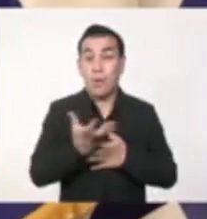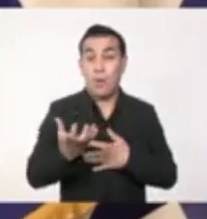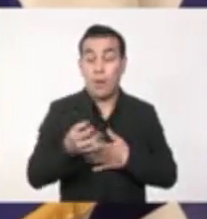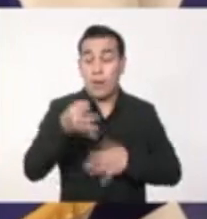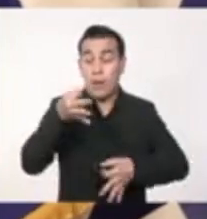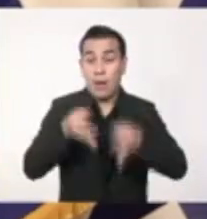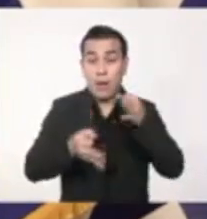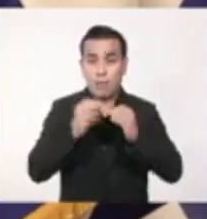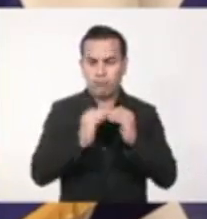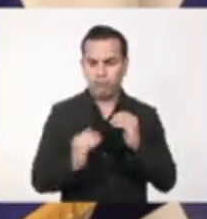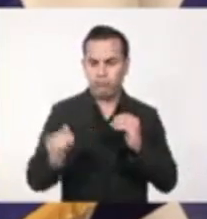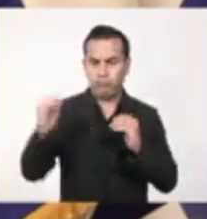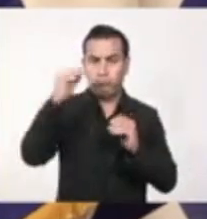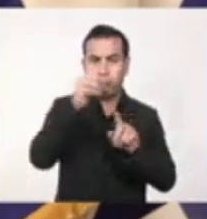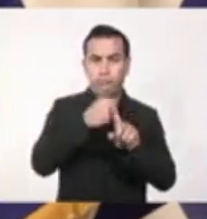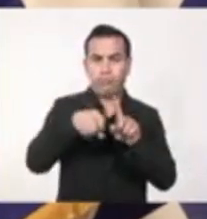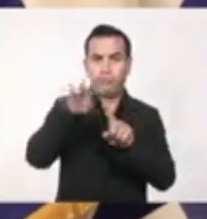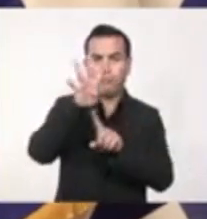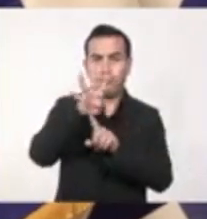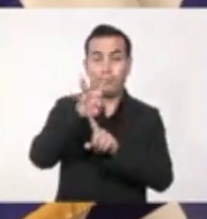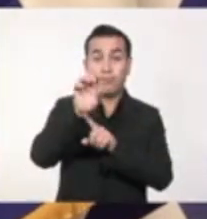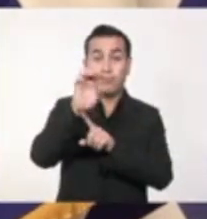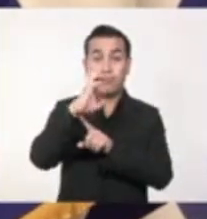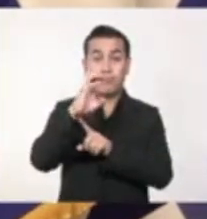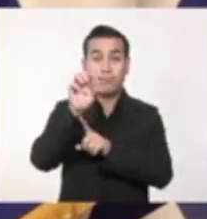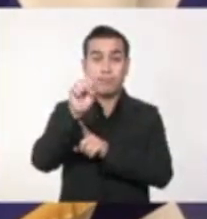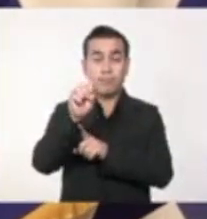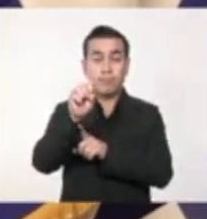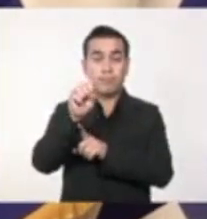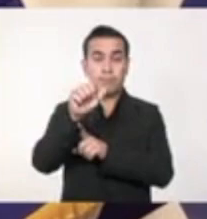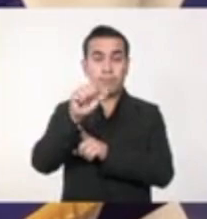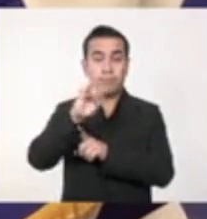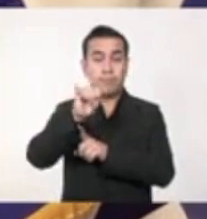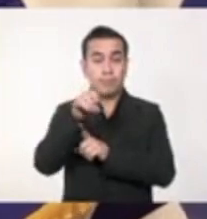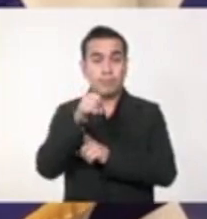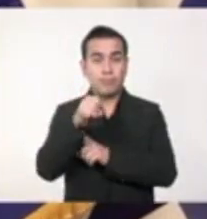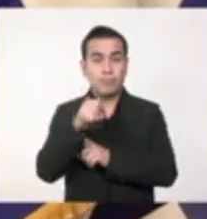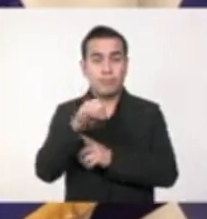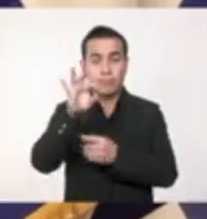Supreme Court of Justice will be elected by the Assembly